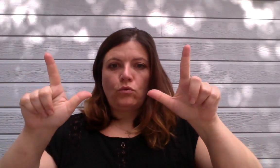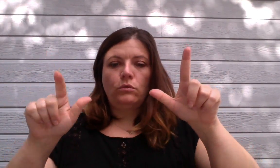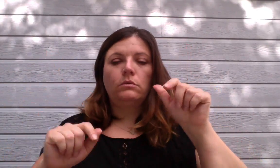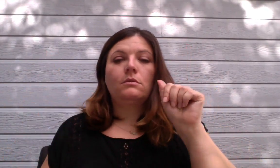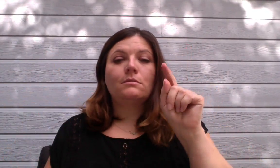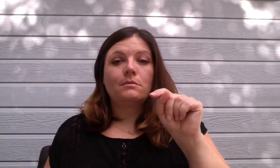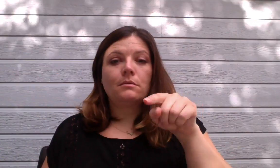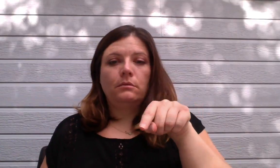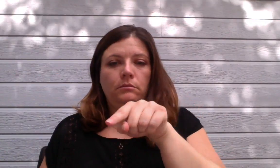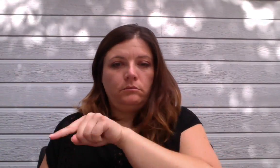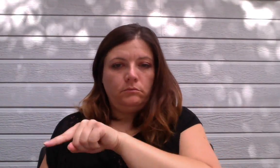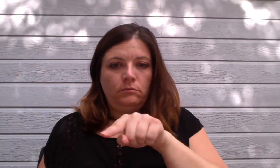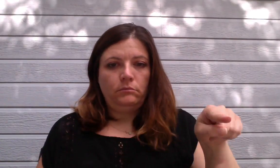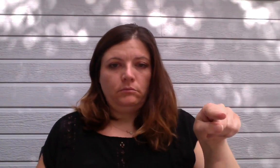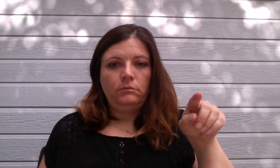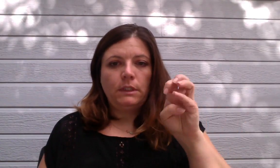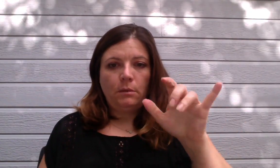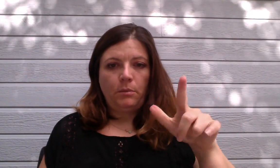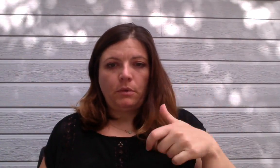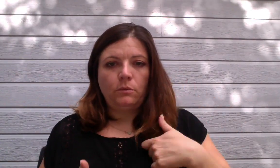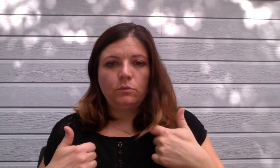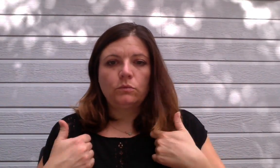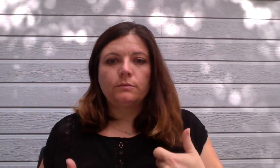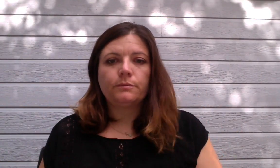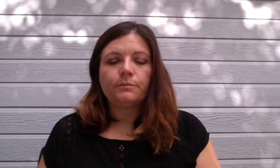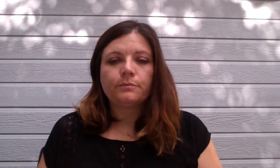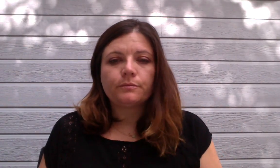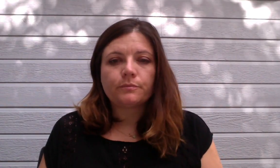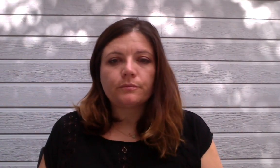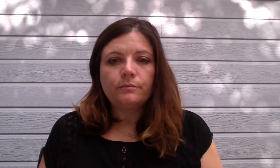at dgmofnv@gmail.com